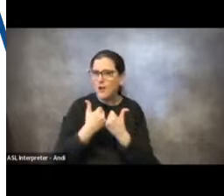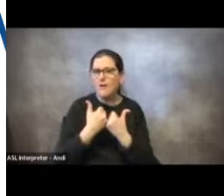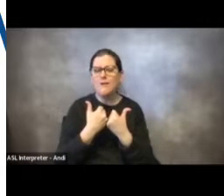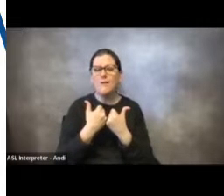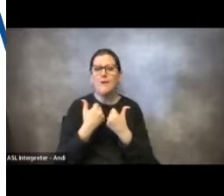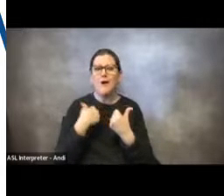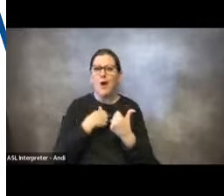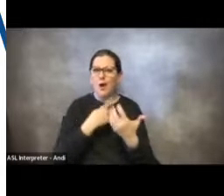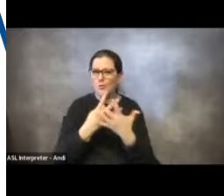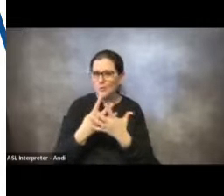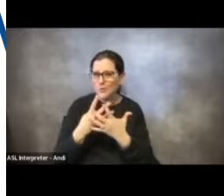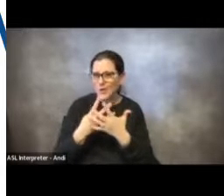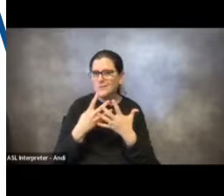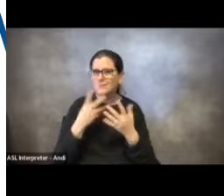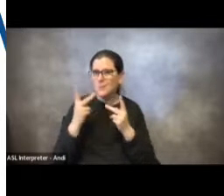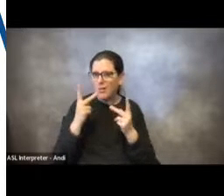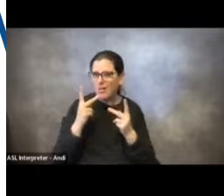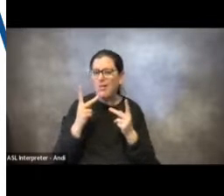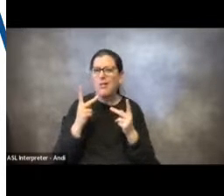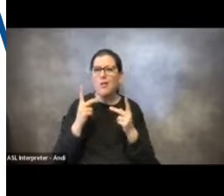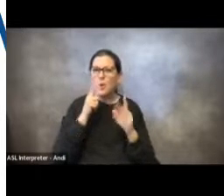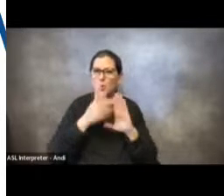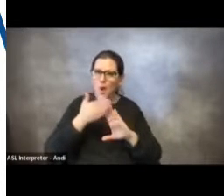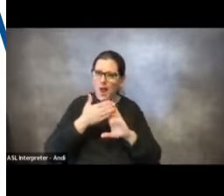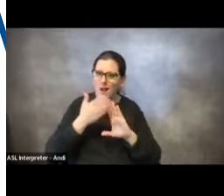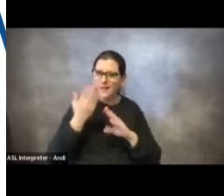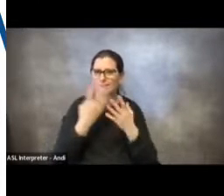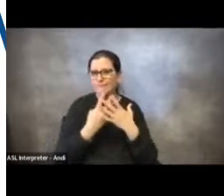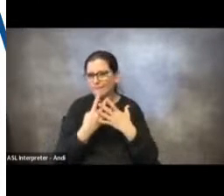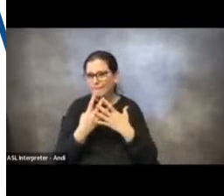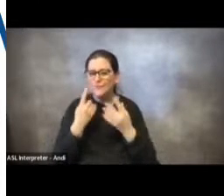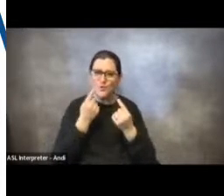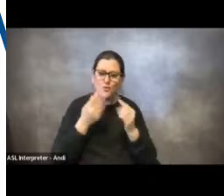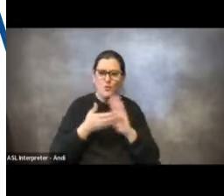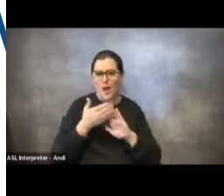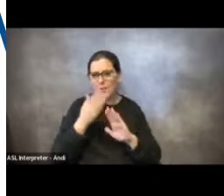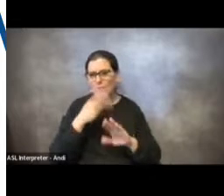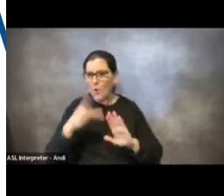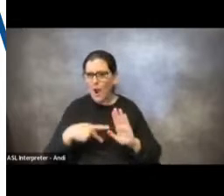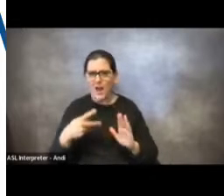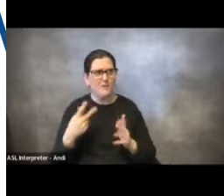criminal justice practitioners and folks that are running facilities and, you know, running programs, I need to know what what that means. What does